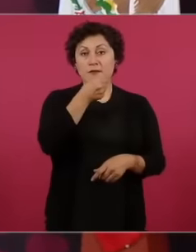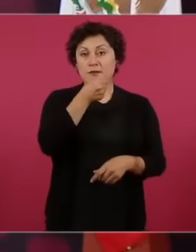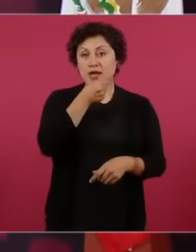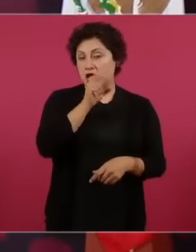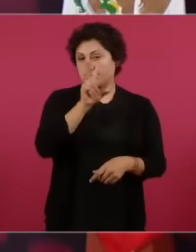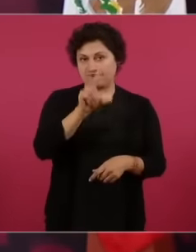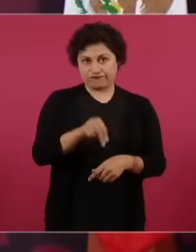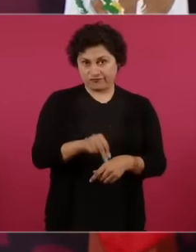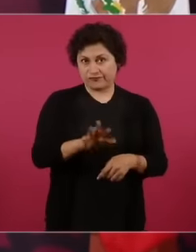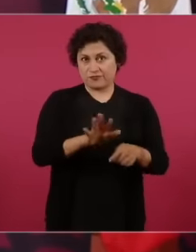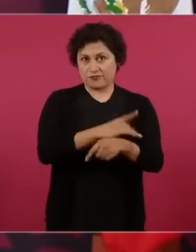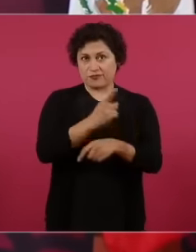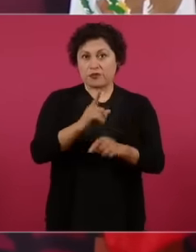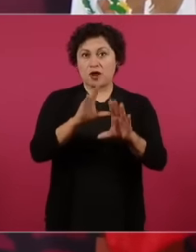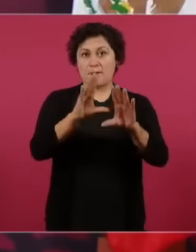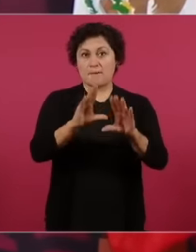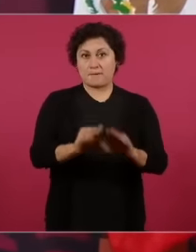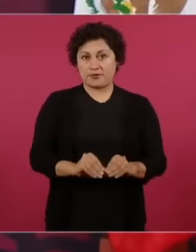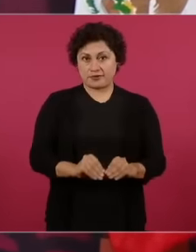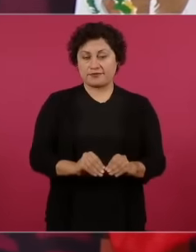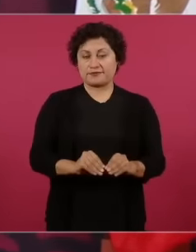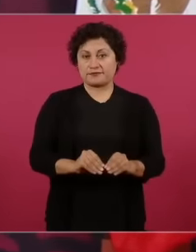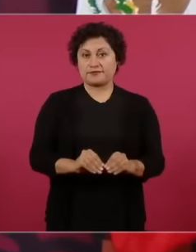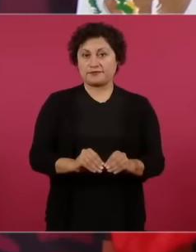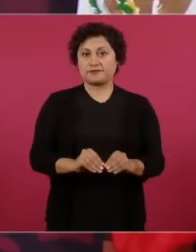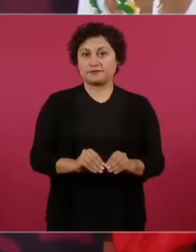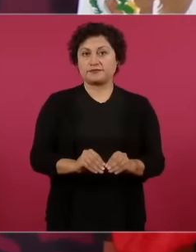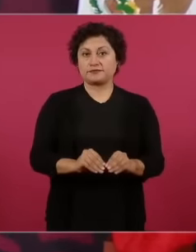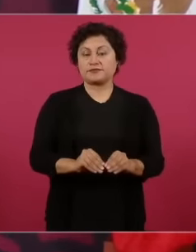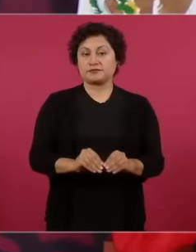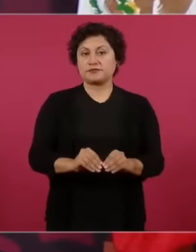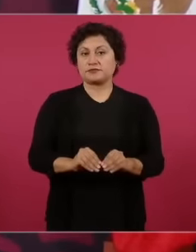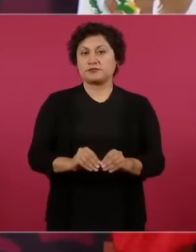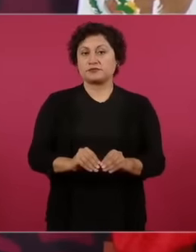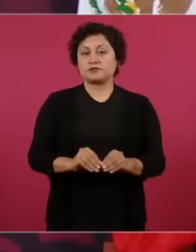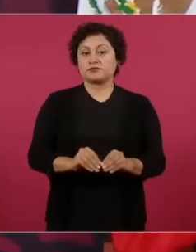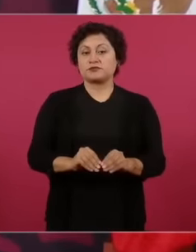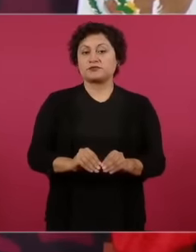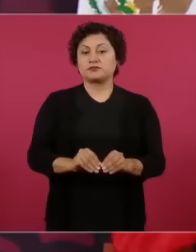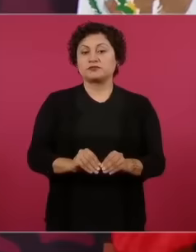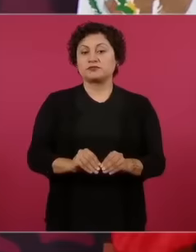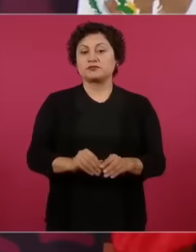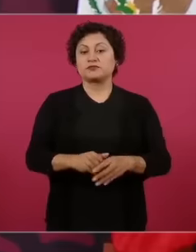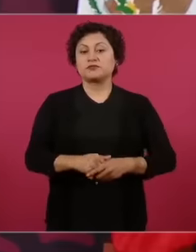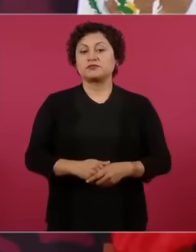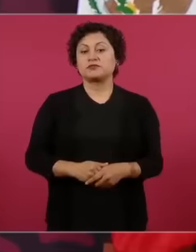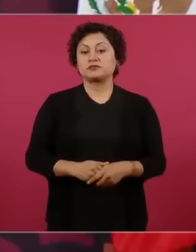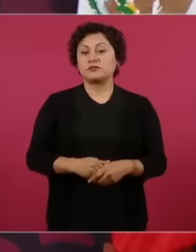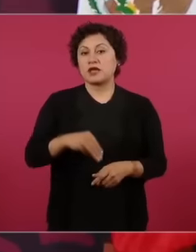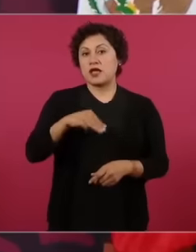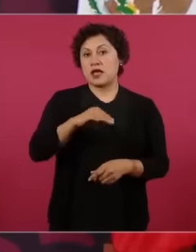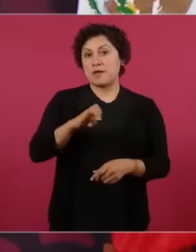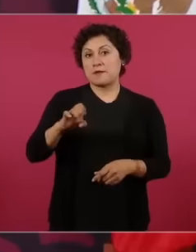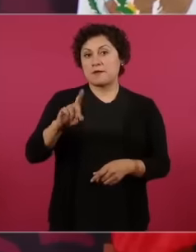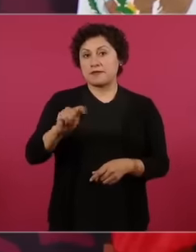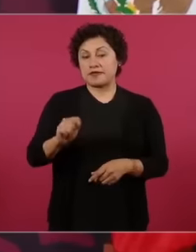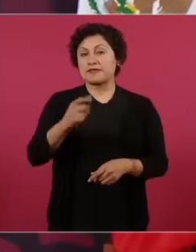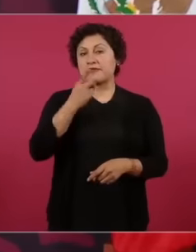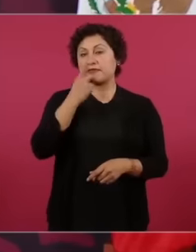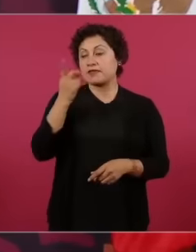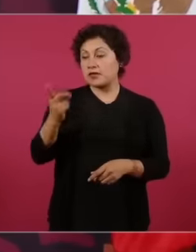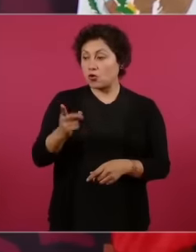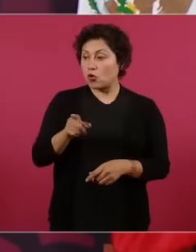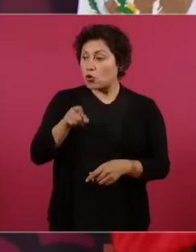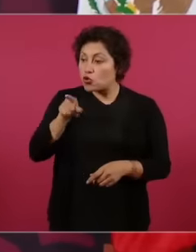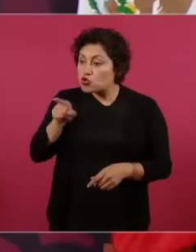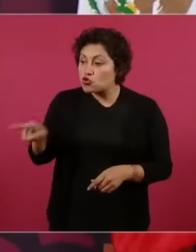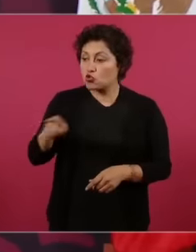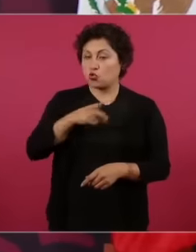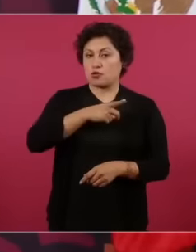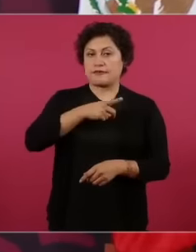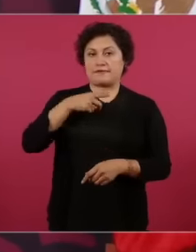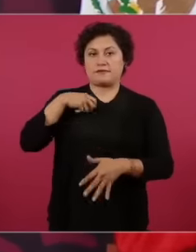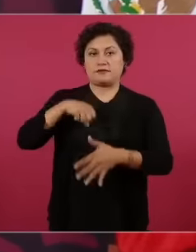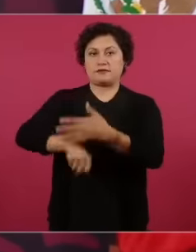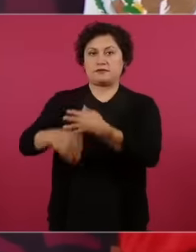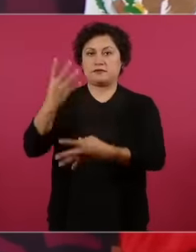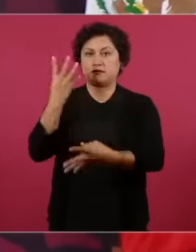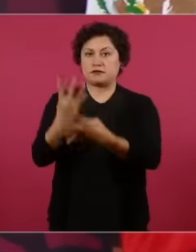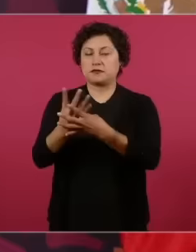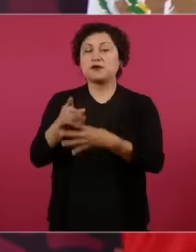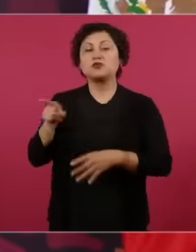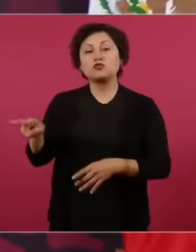Anaya's microphone was on. He says that the one who should be put in jail is you for being corrupt.